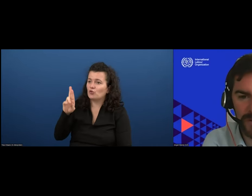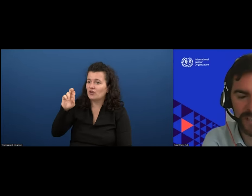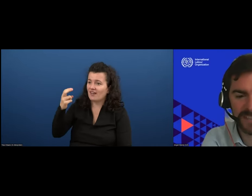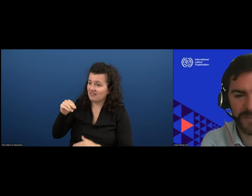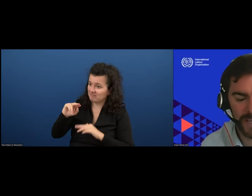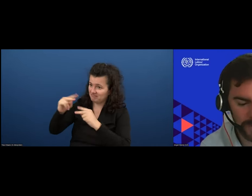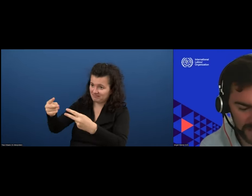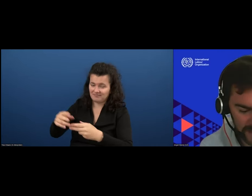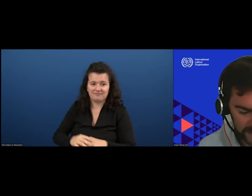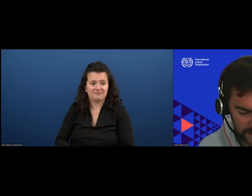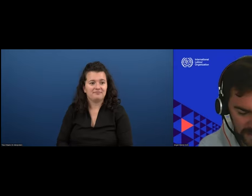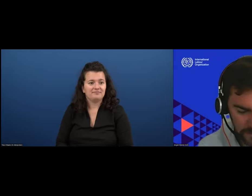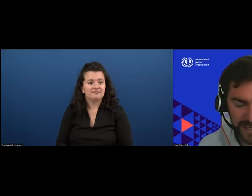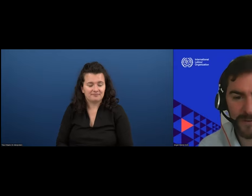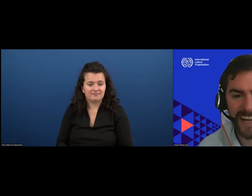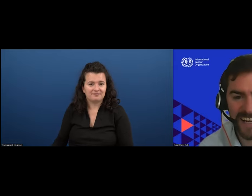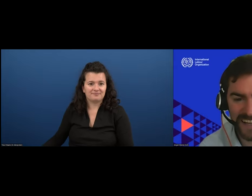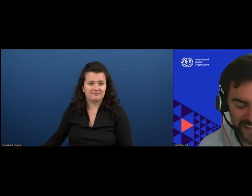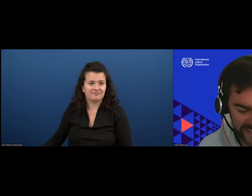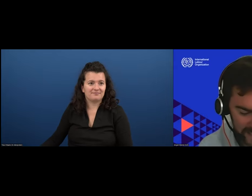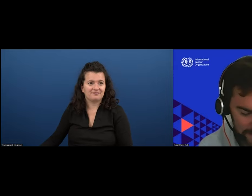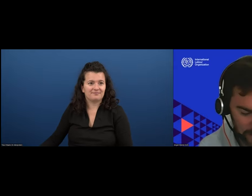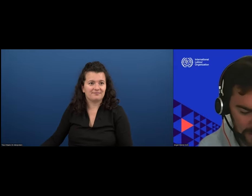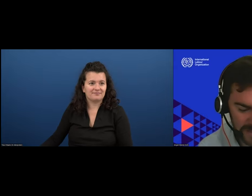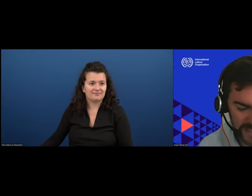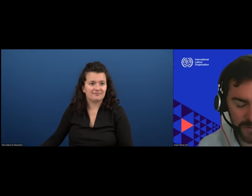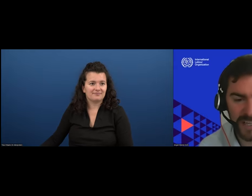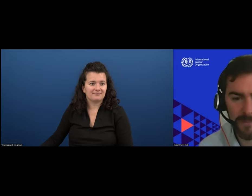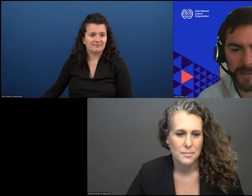you summarize it really well, so I don't have to add anything, but I also just want to express